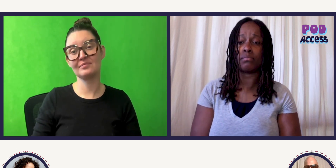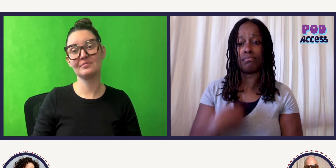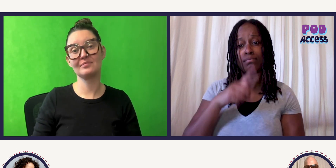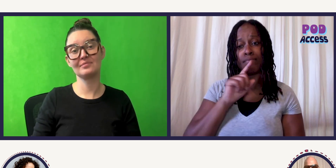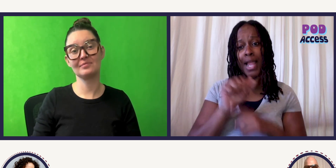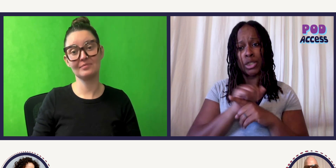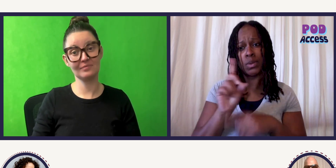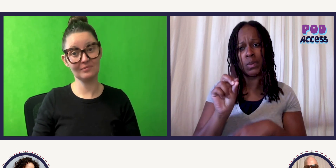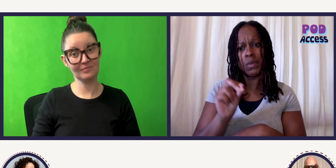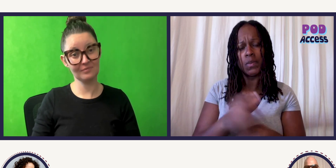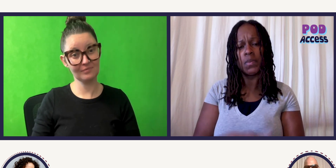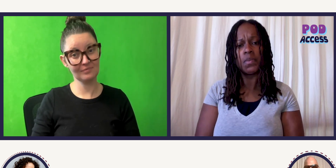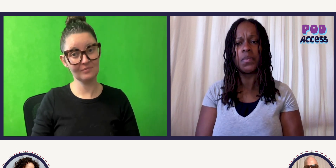I actually do.